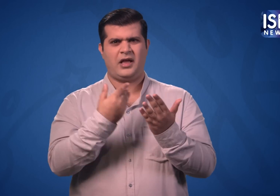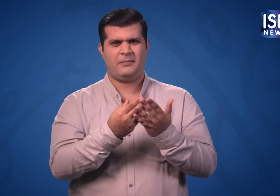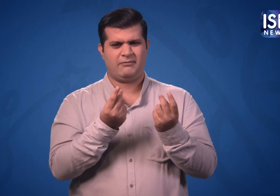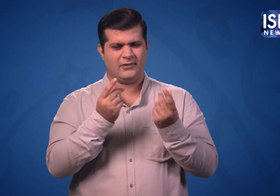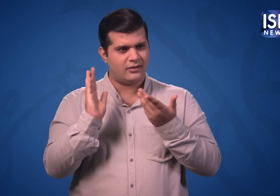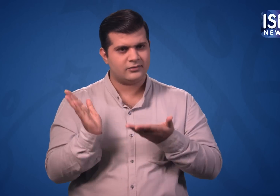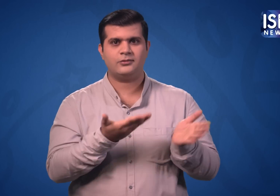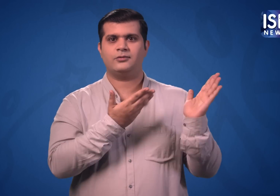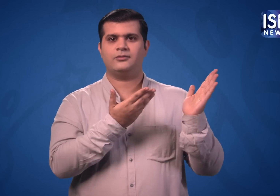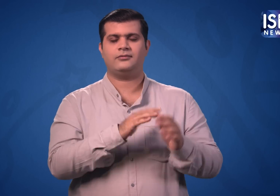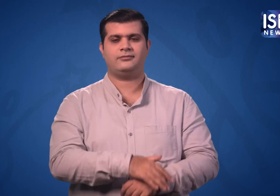So hurry and apply!